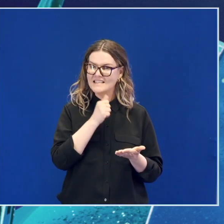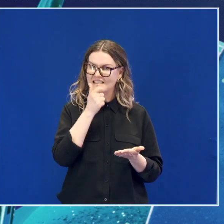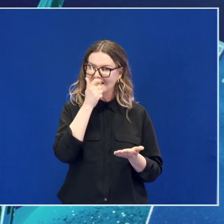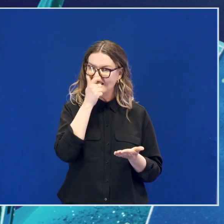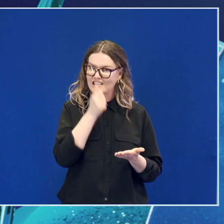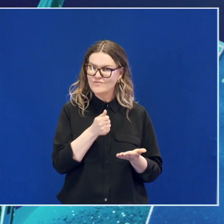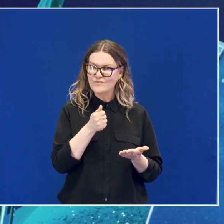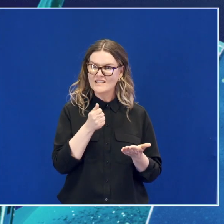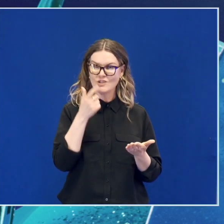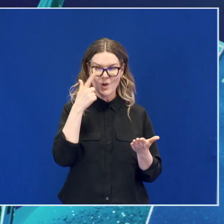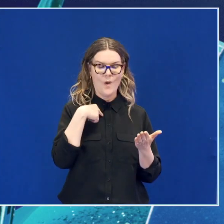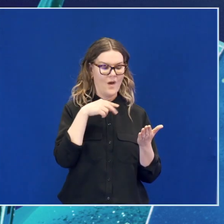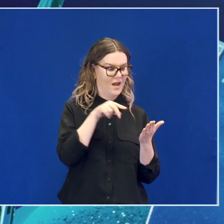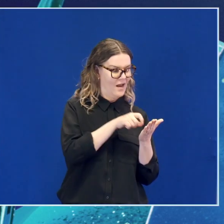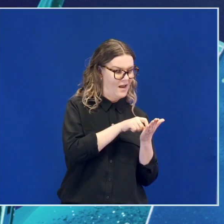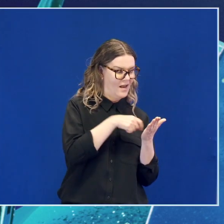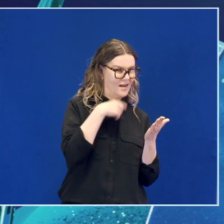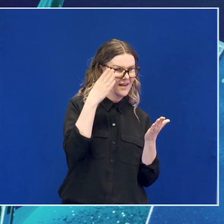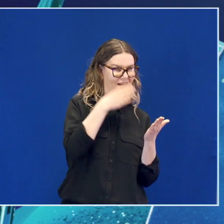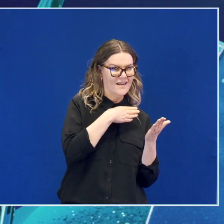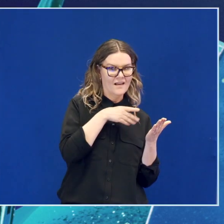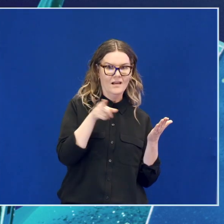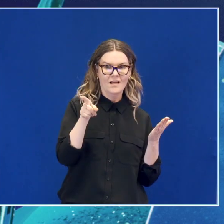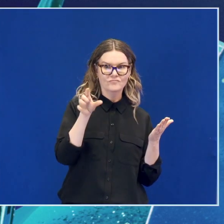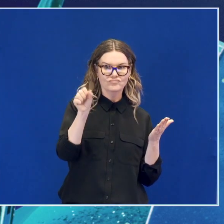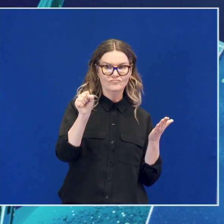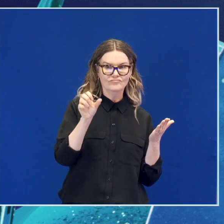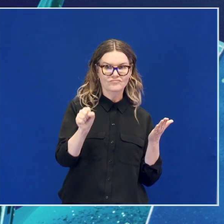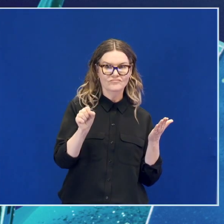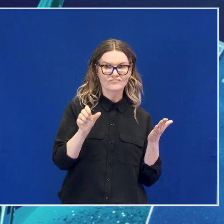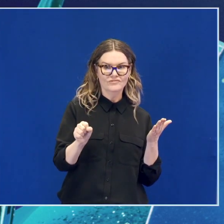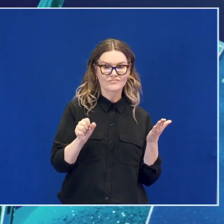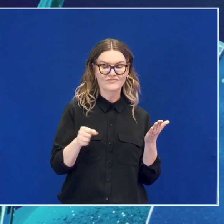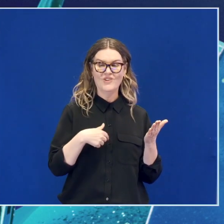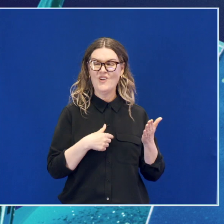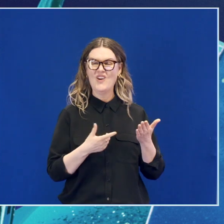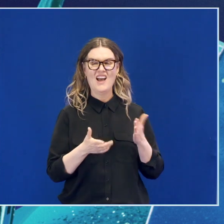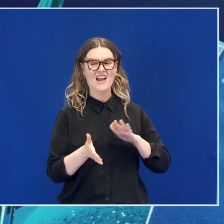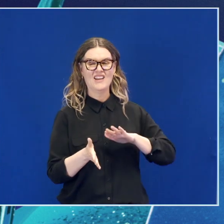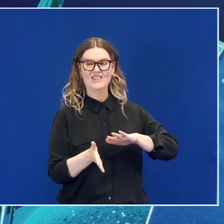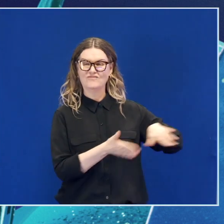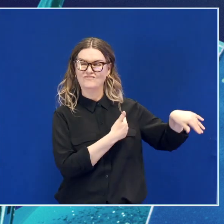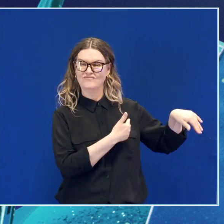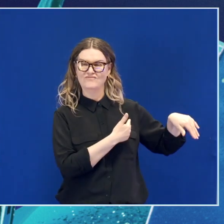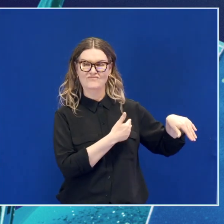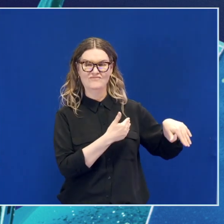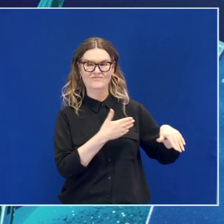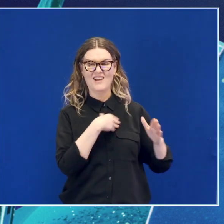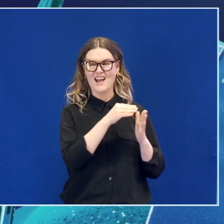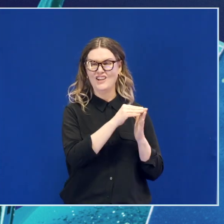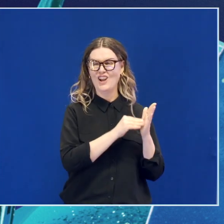And now I'm completely focused on the meeting, my own video, making sure I'm reacting and behaving in a way